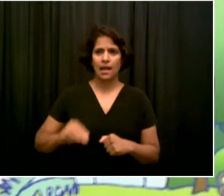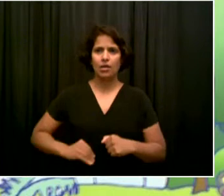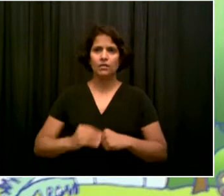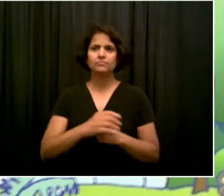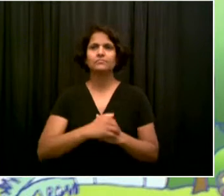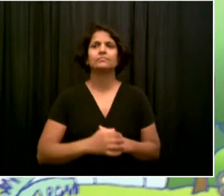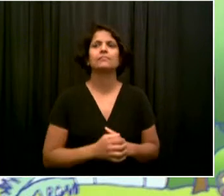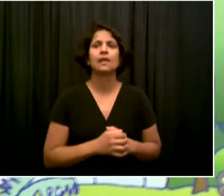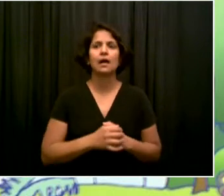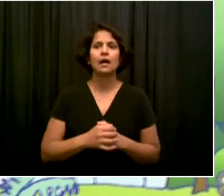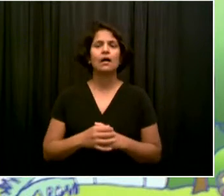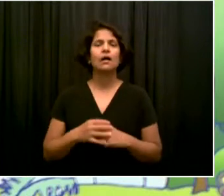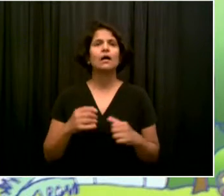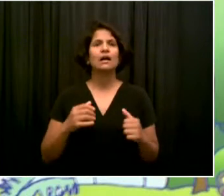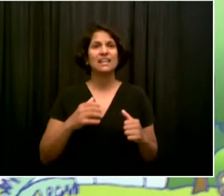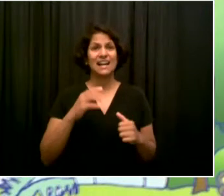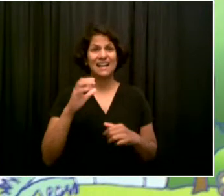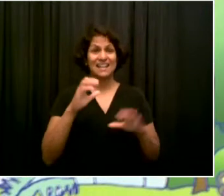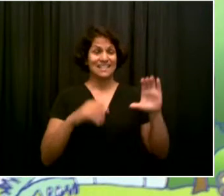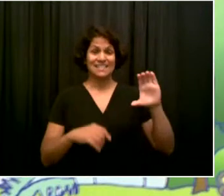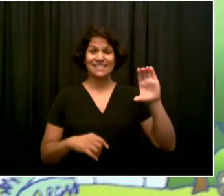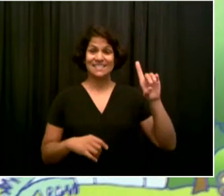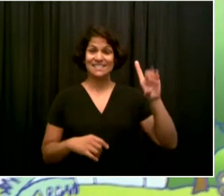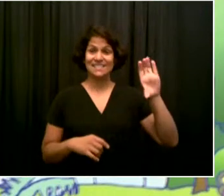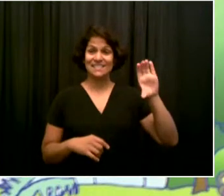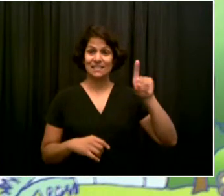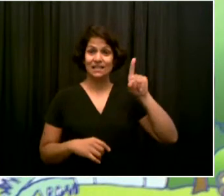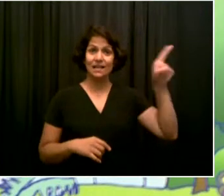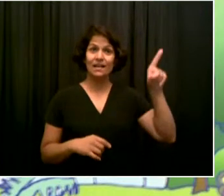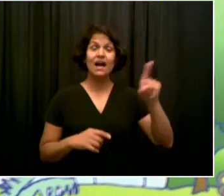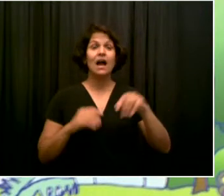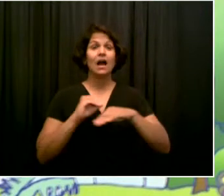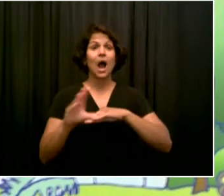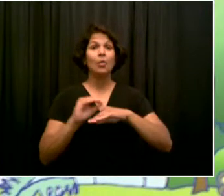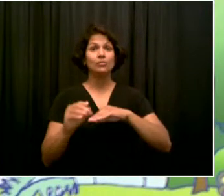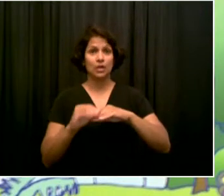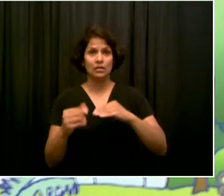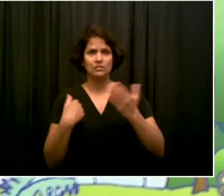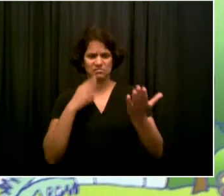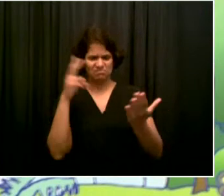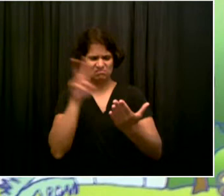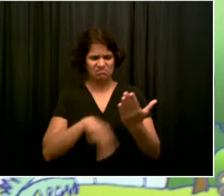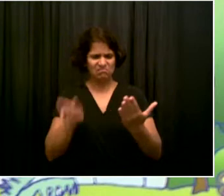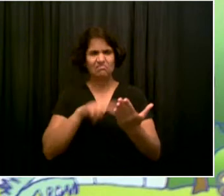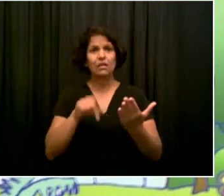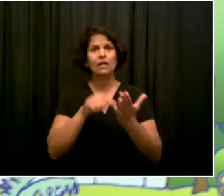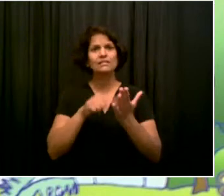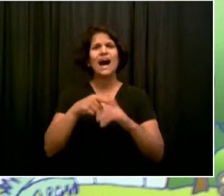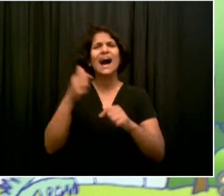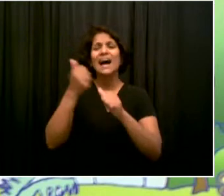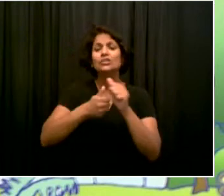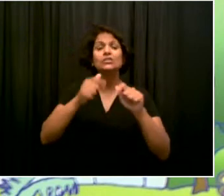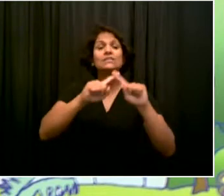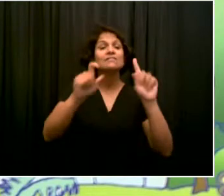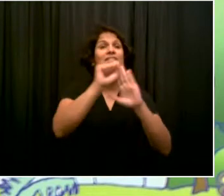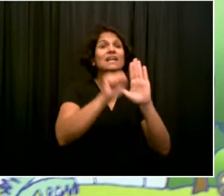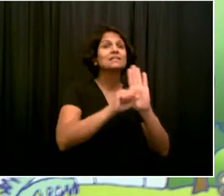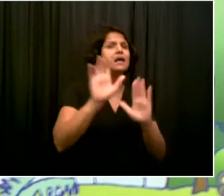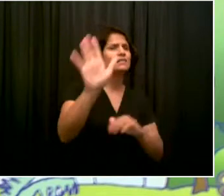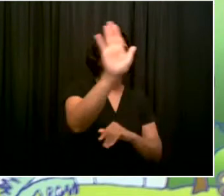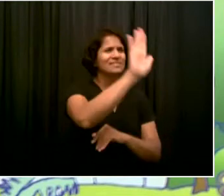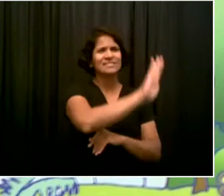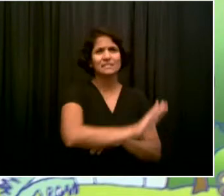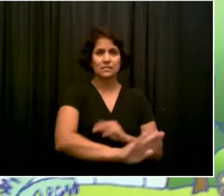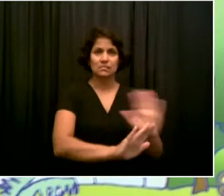DR. CHOKSHI.